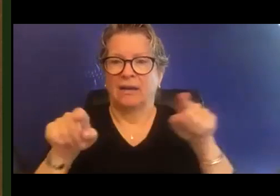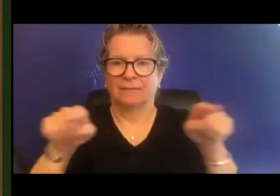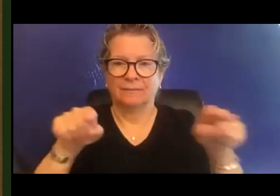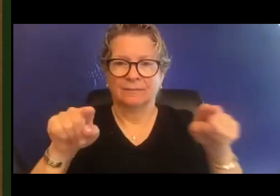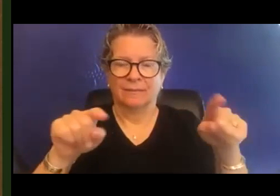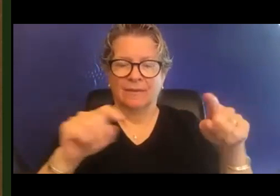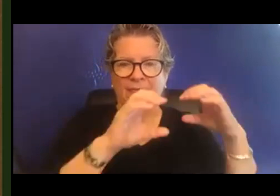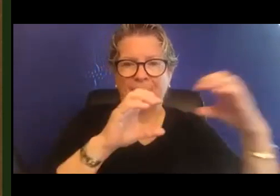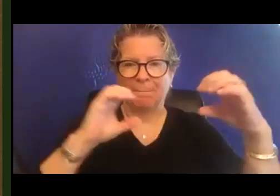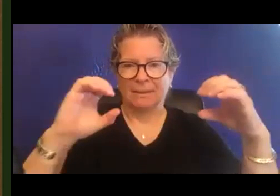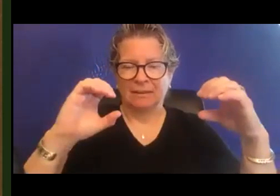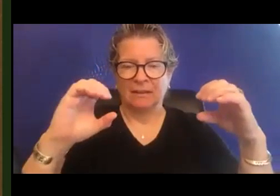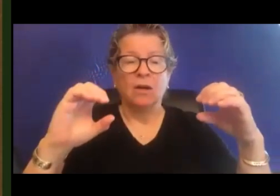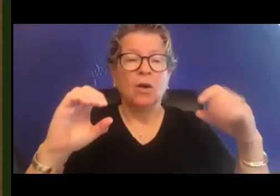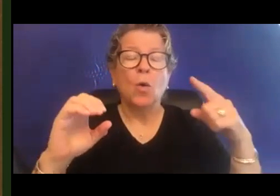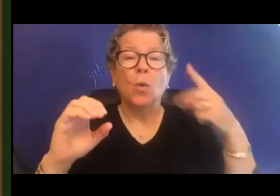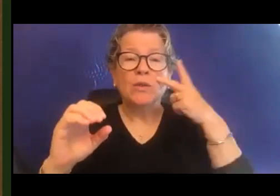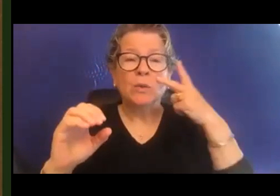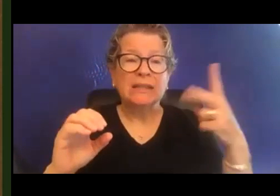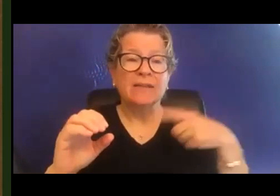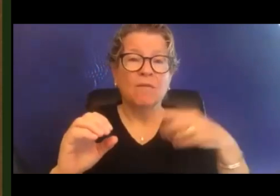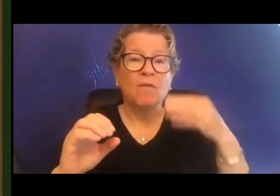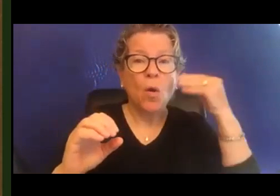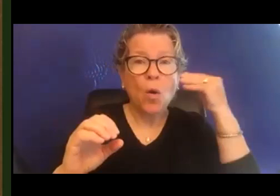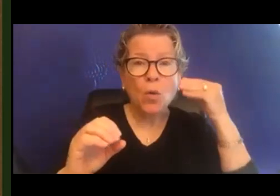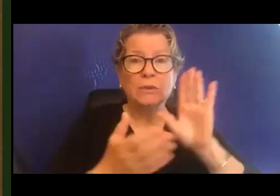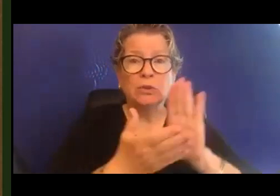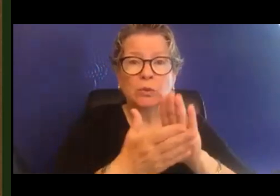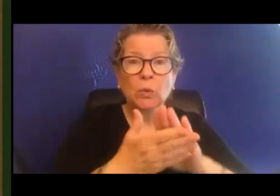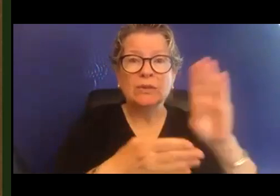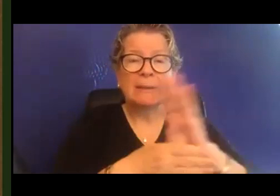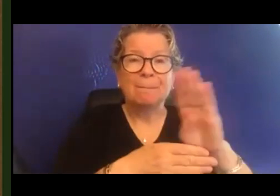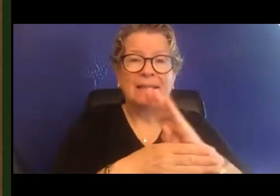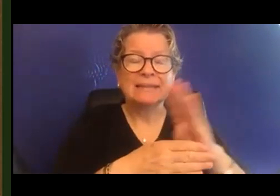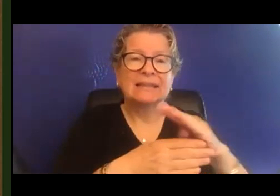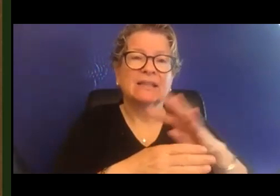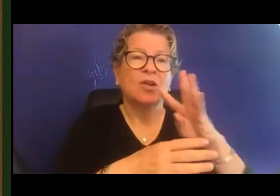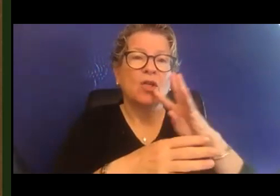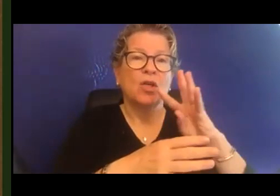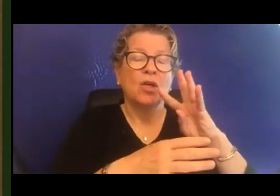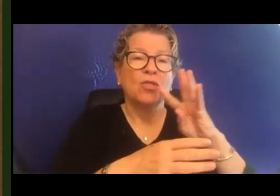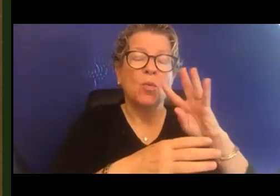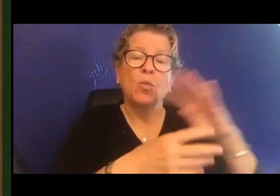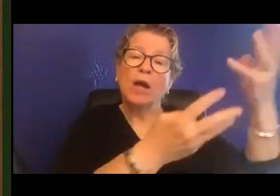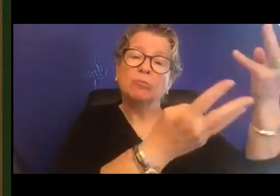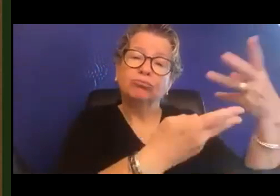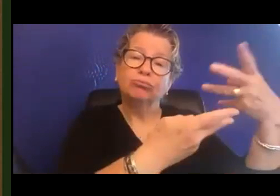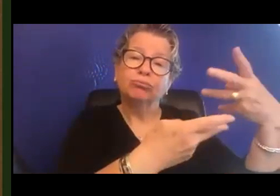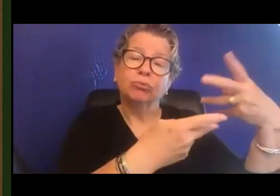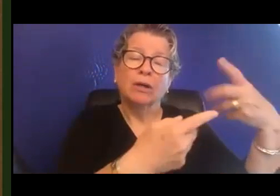In both cases, the water that drains from homes, schools and businesses travels down the side sewer to the local sewer to the